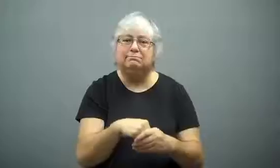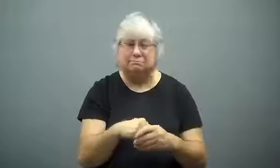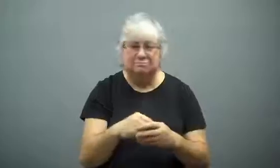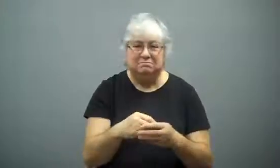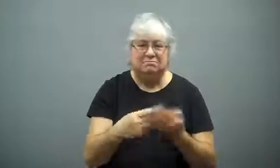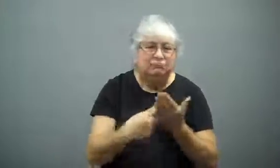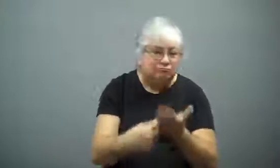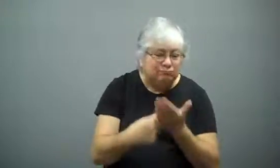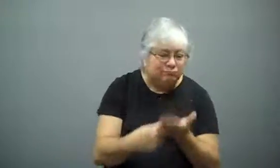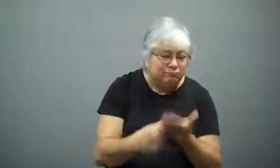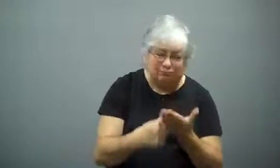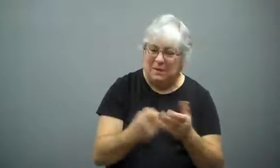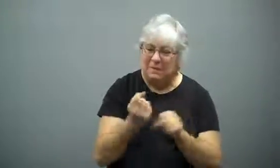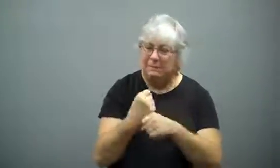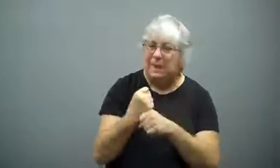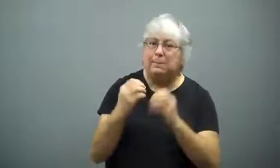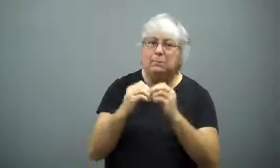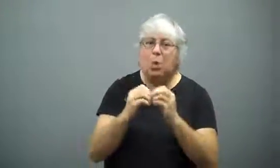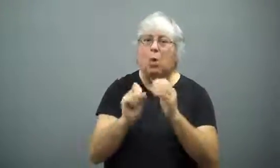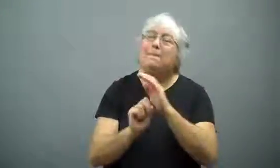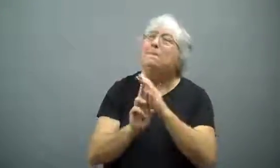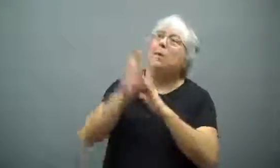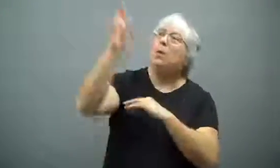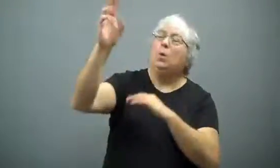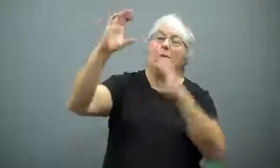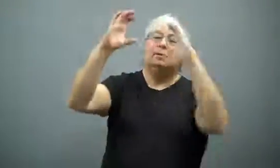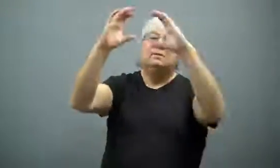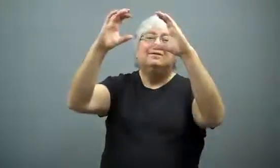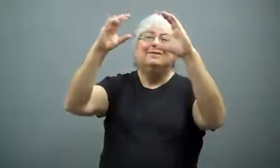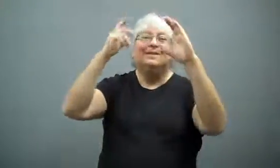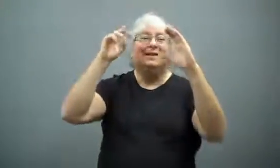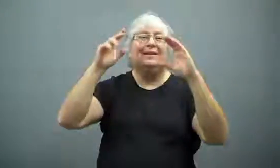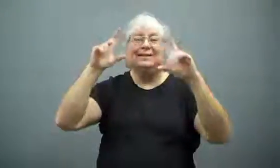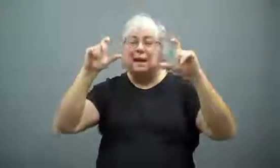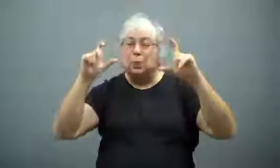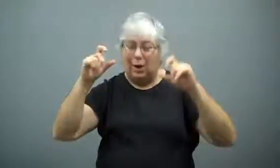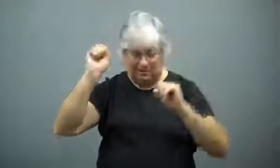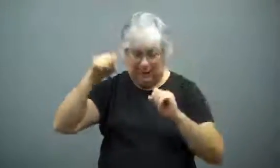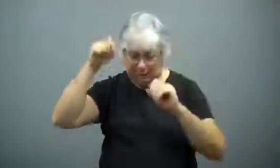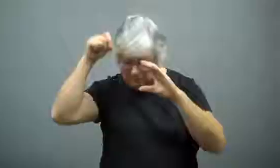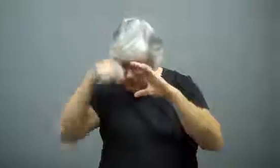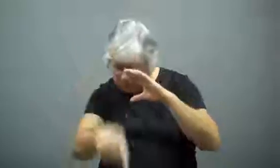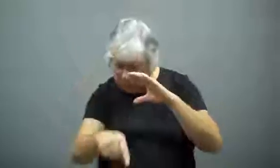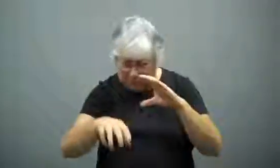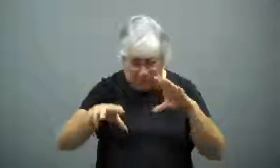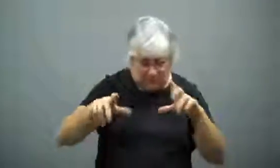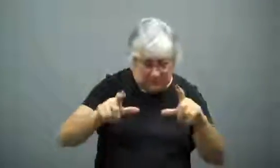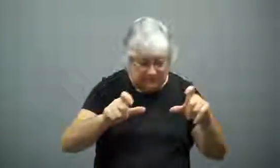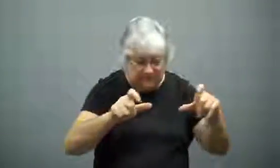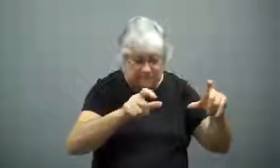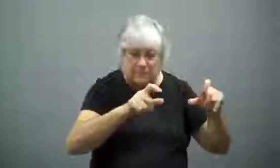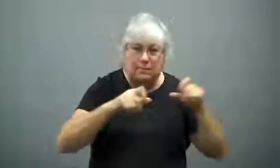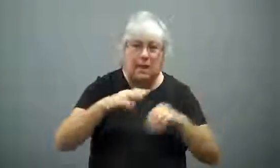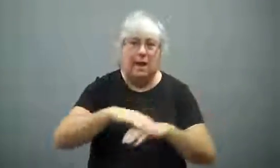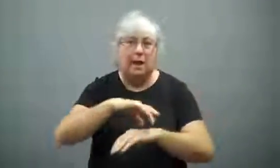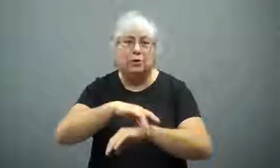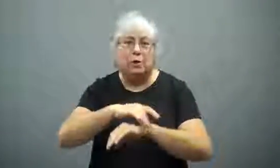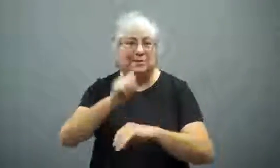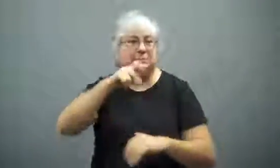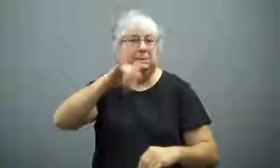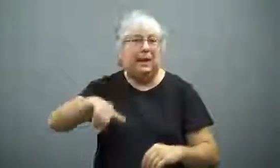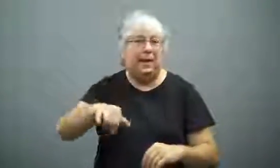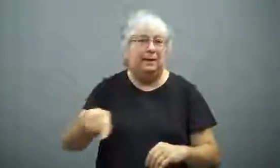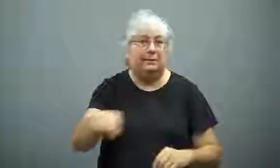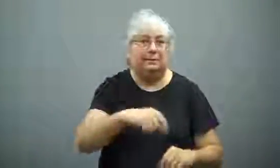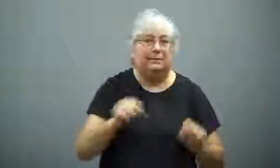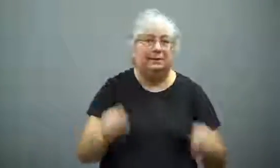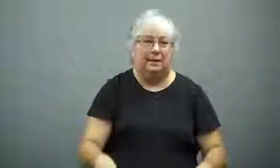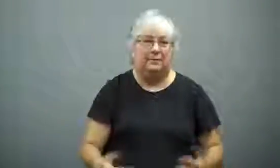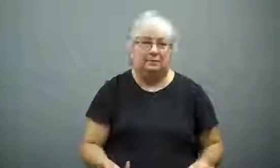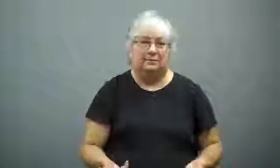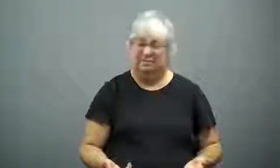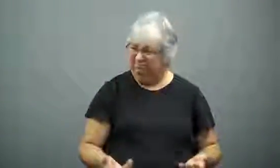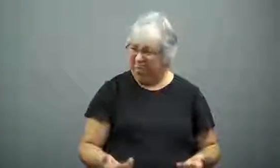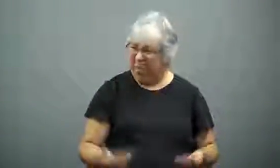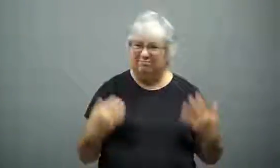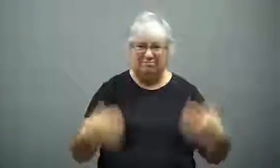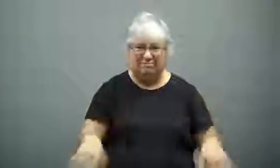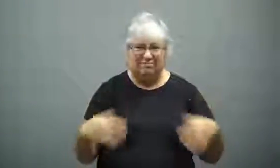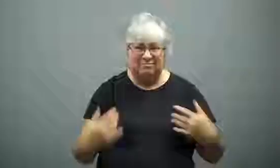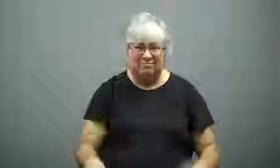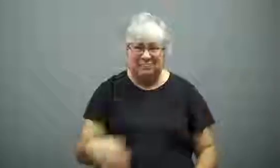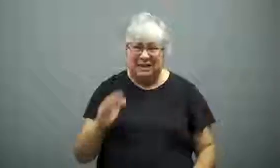to develop spy satellites that could take pictures on earth.